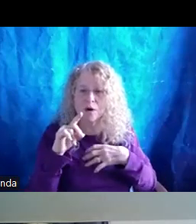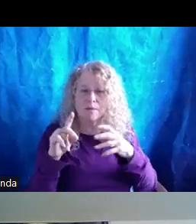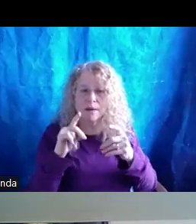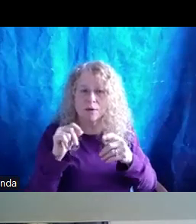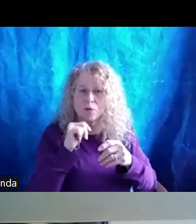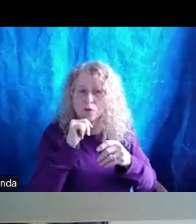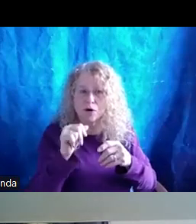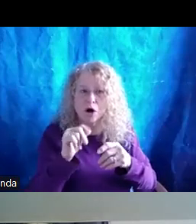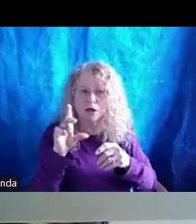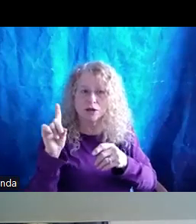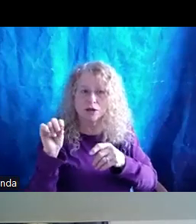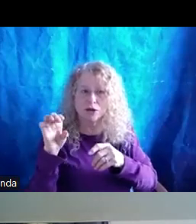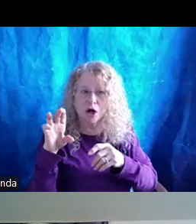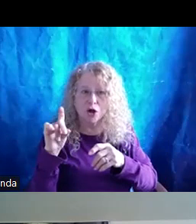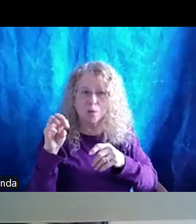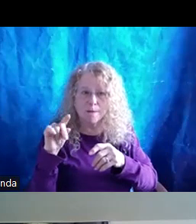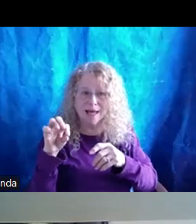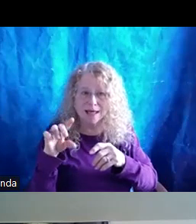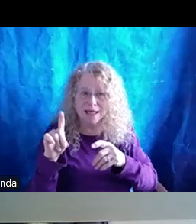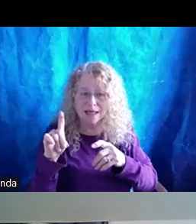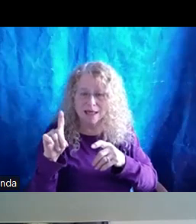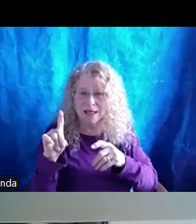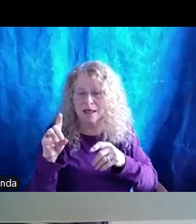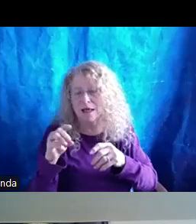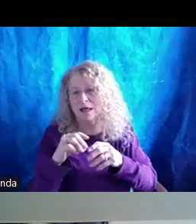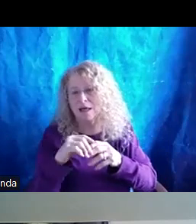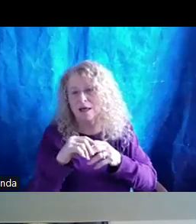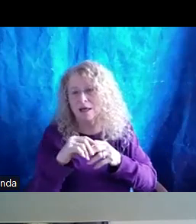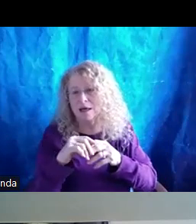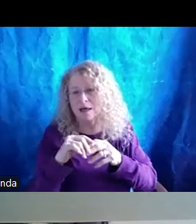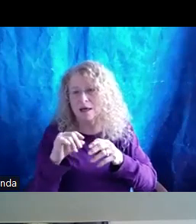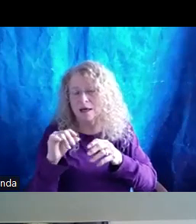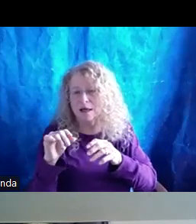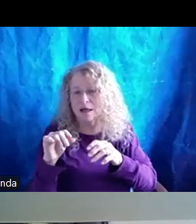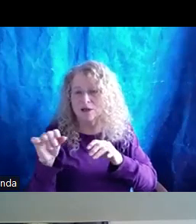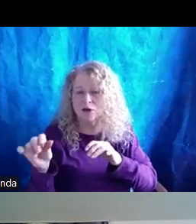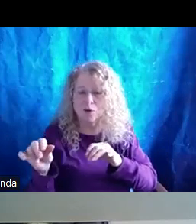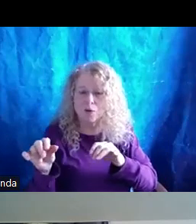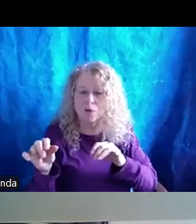SO IT IS MODELED VERY SIMILARLY AS COVER ALL PEOPLE.